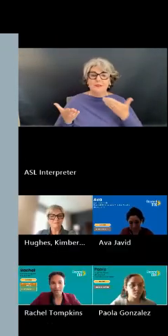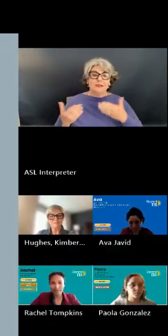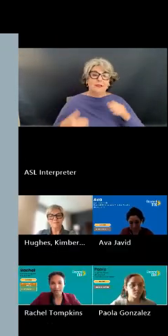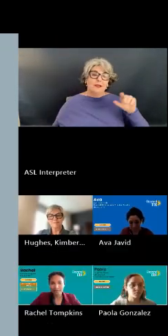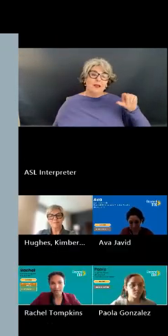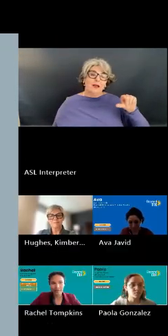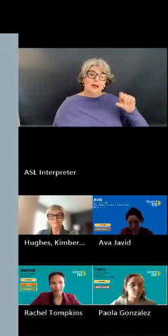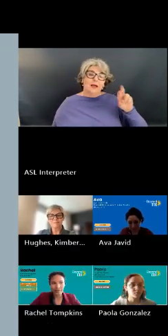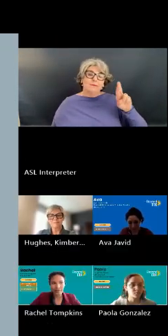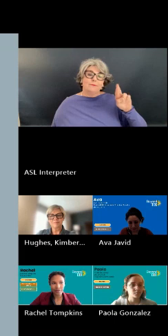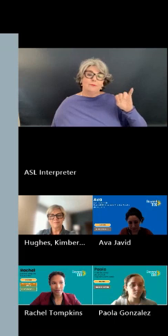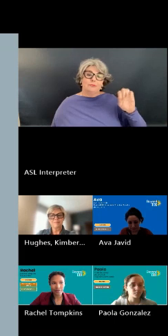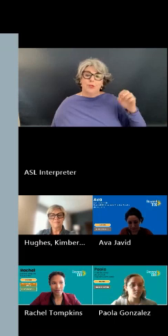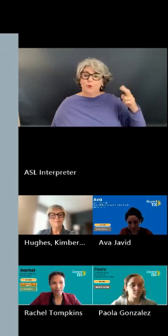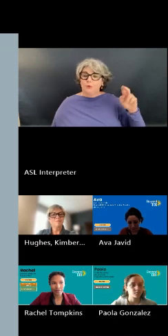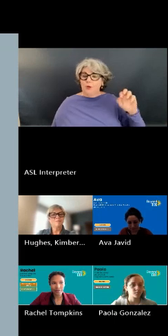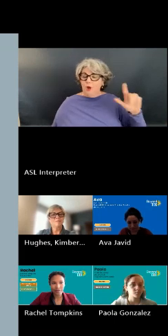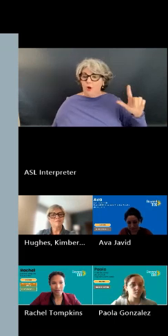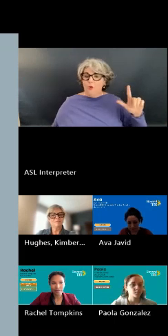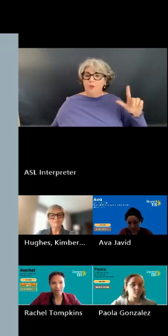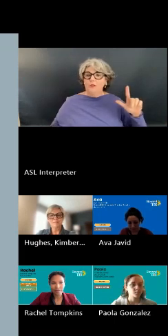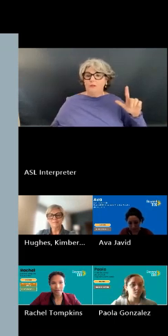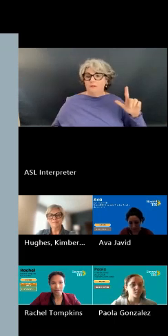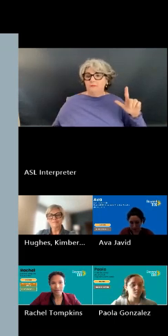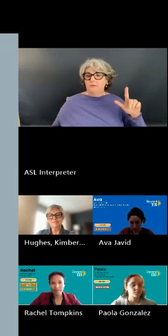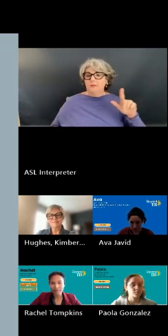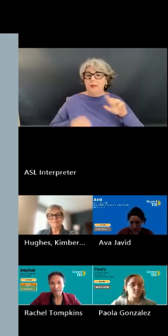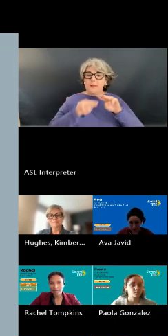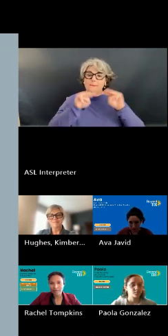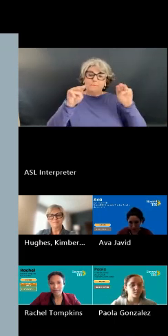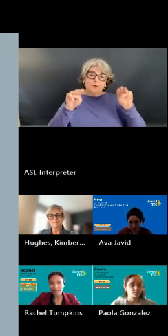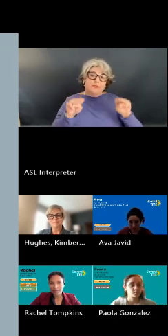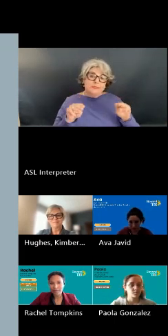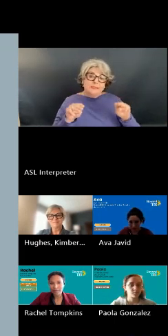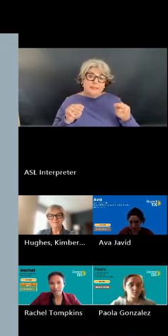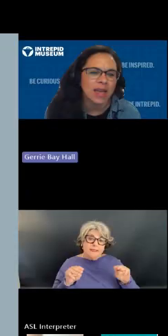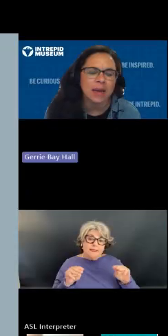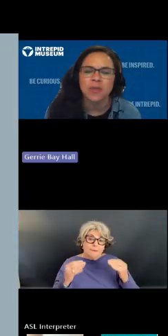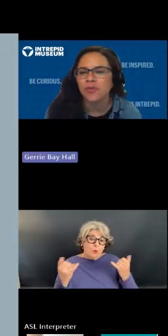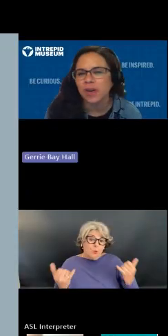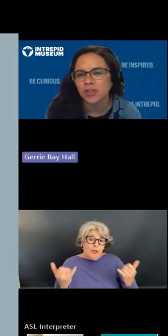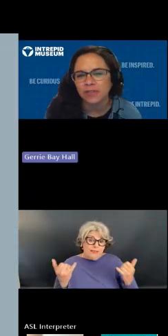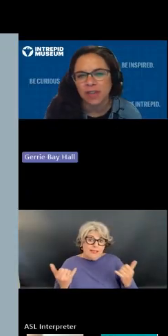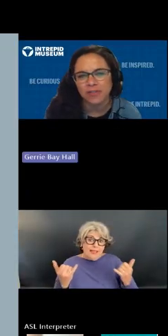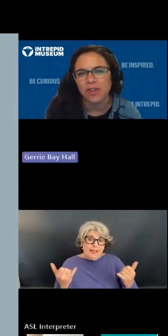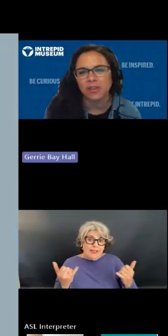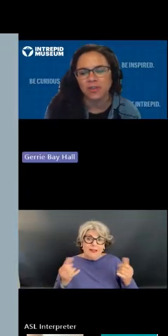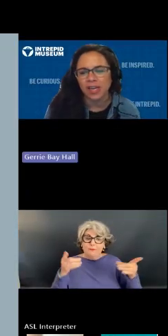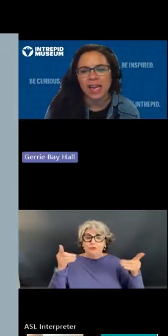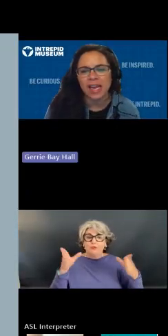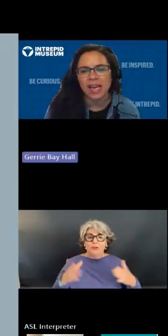I am actually on the museum, in the museum right now and I'm the director of Lifelong Learning.